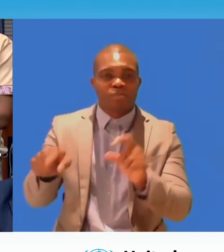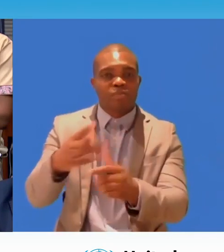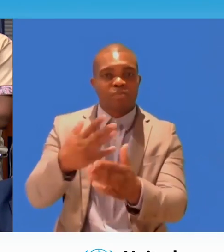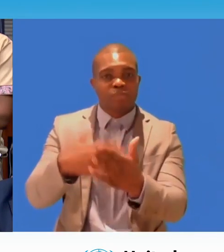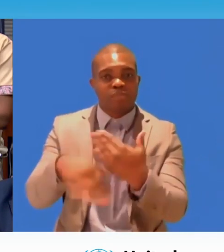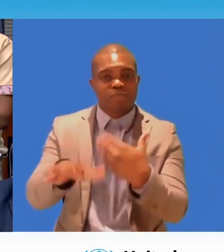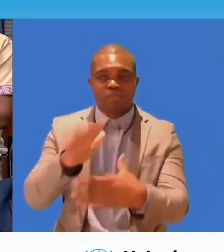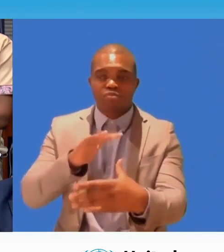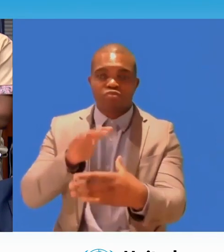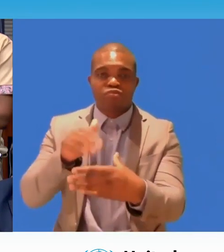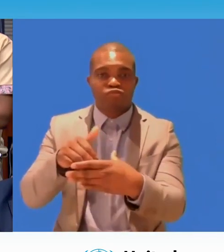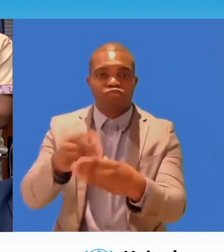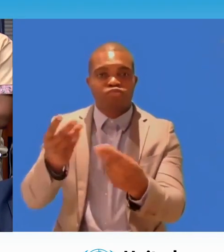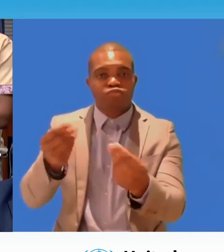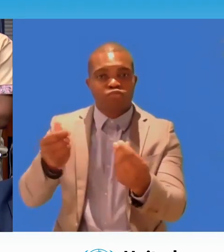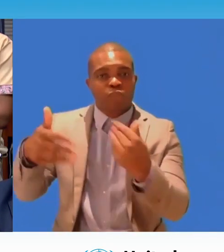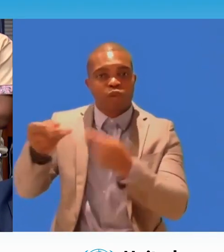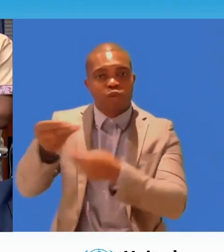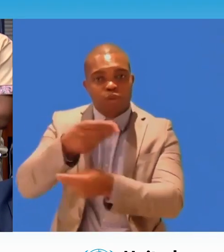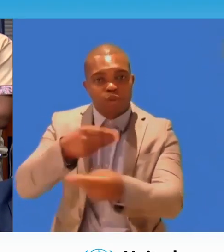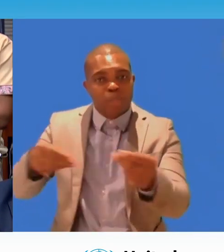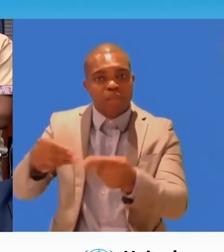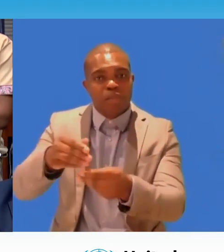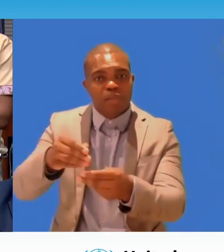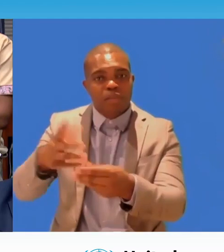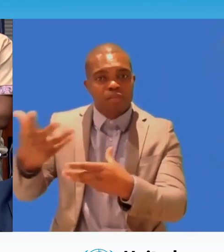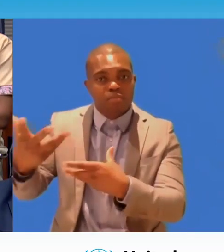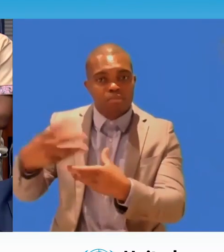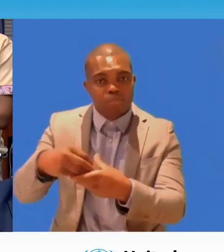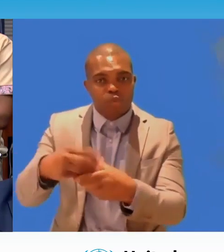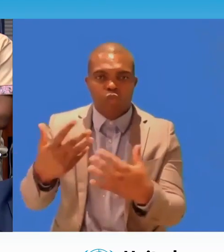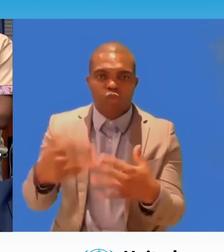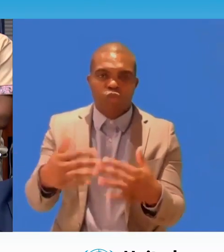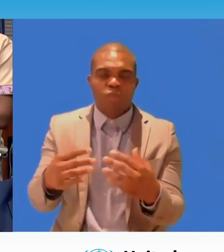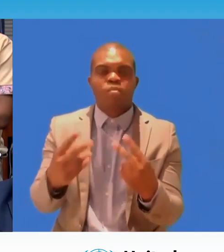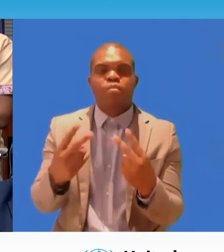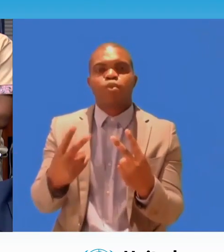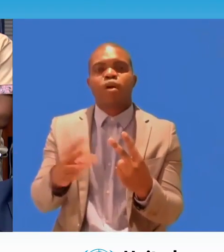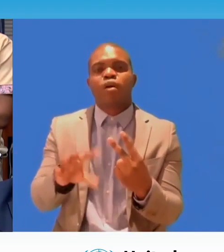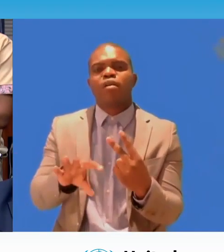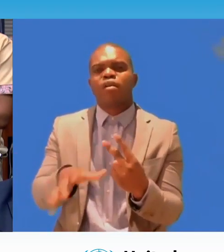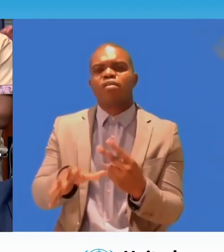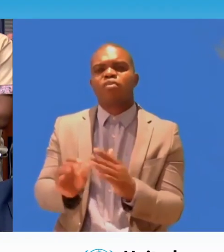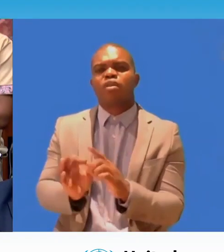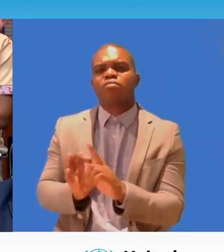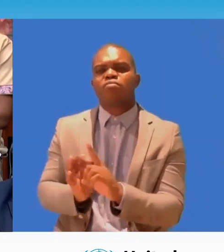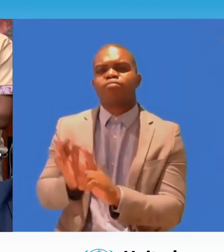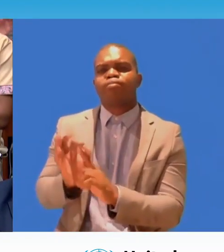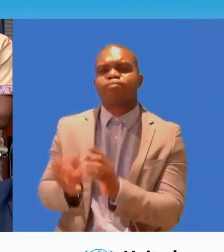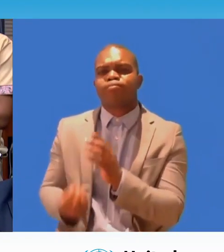growth but as I'm listening to the panelist there it's very clear and regretable that people with